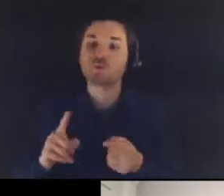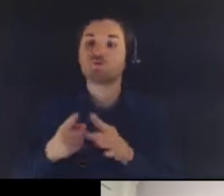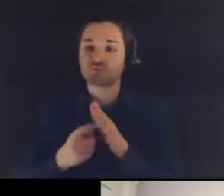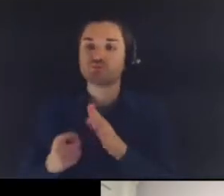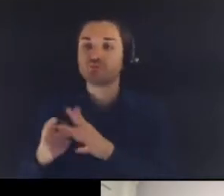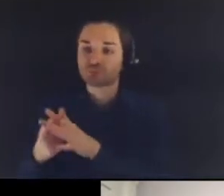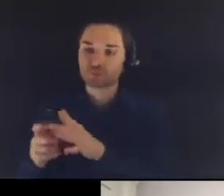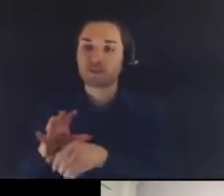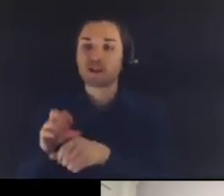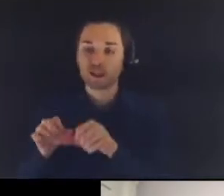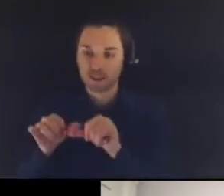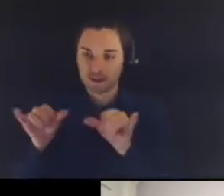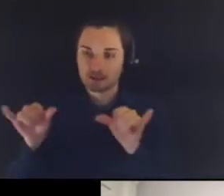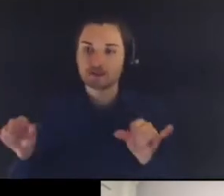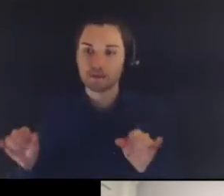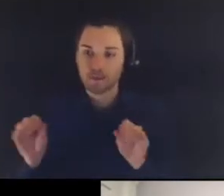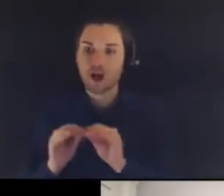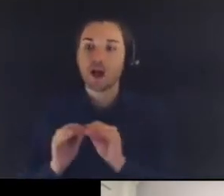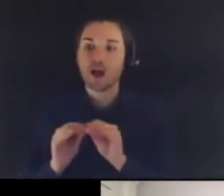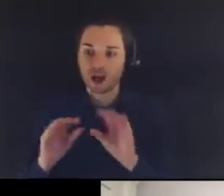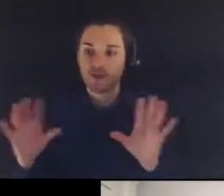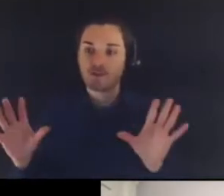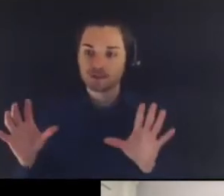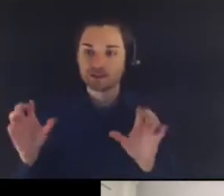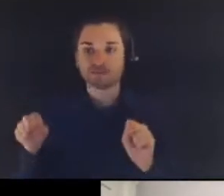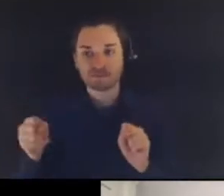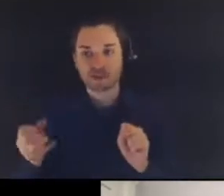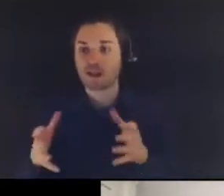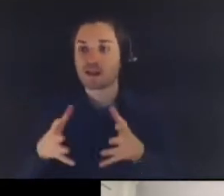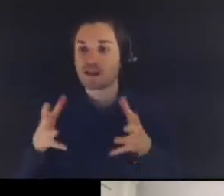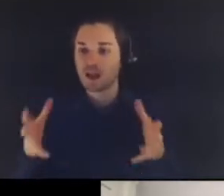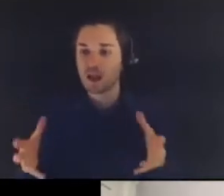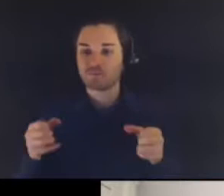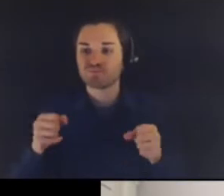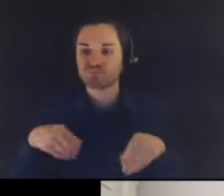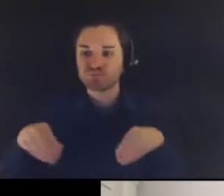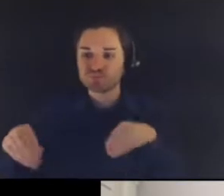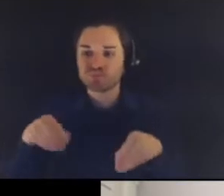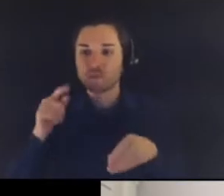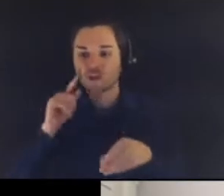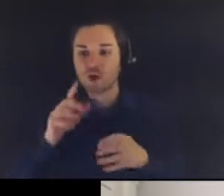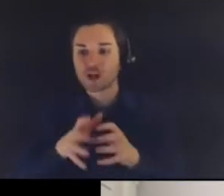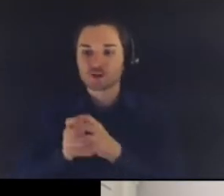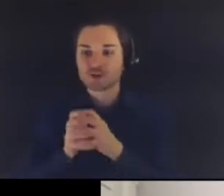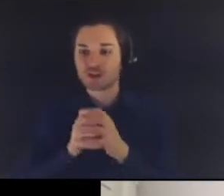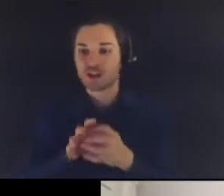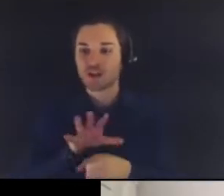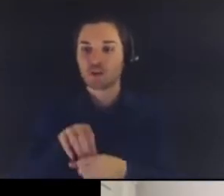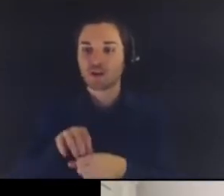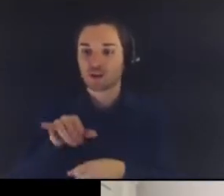for intersectionality here and I m not ignoring that, but I think that in the rush to put